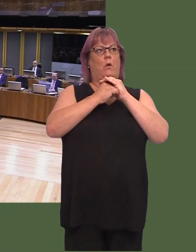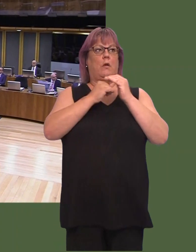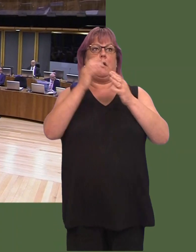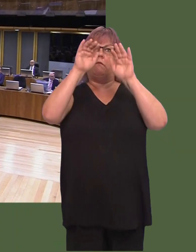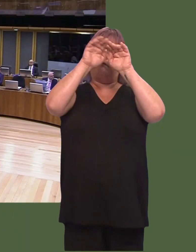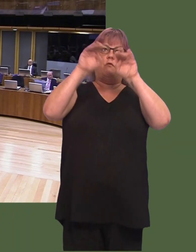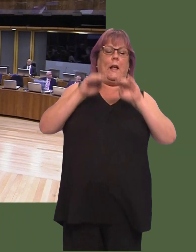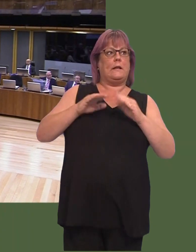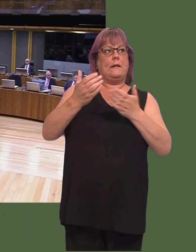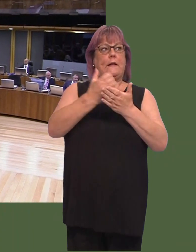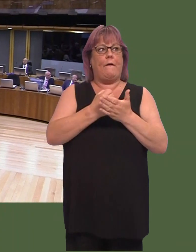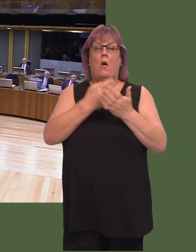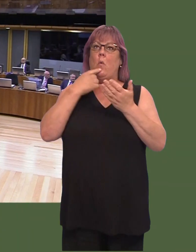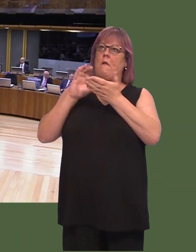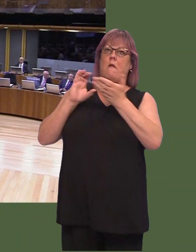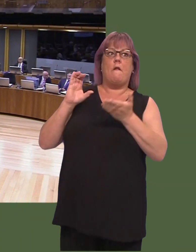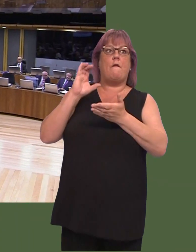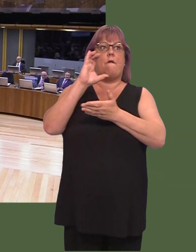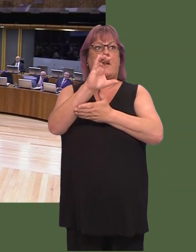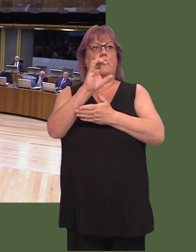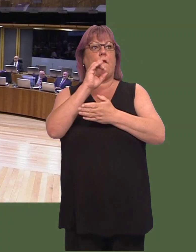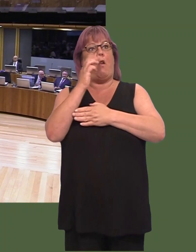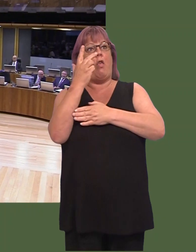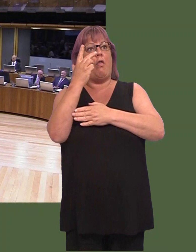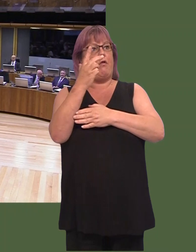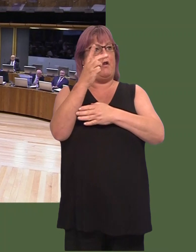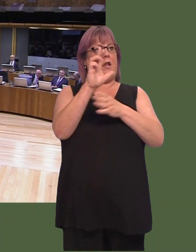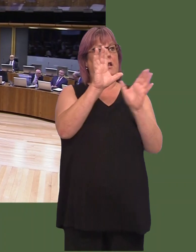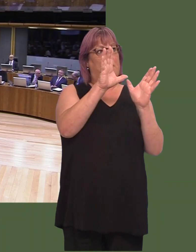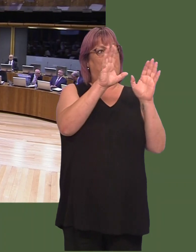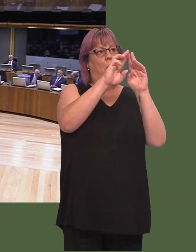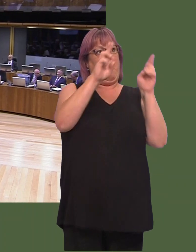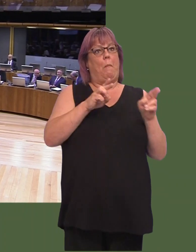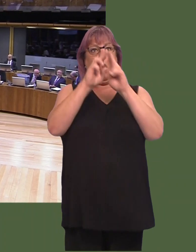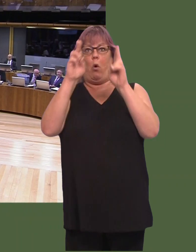We have provided £3 million to remove and replace cladding in the three social sector